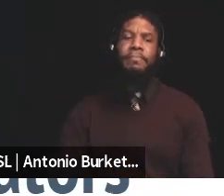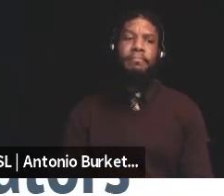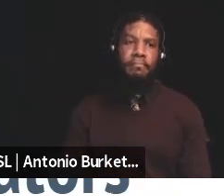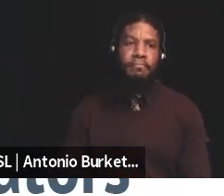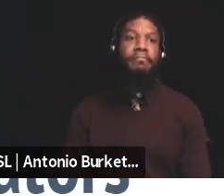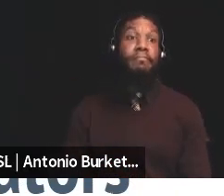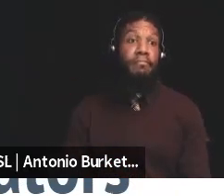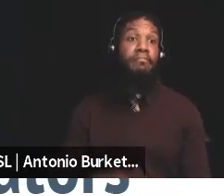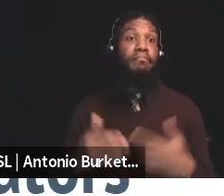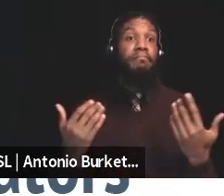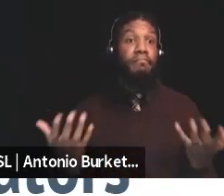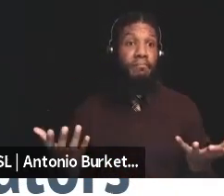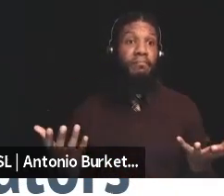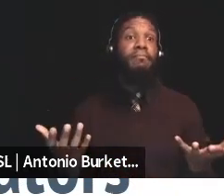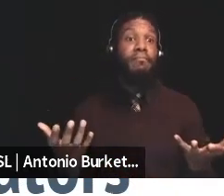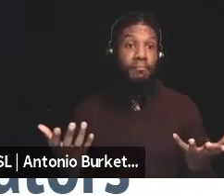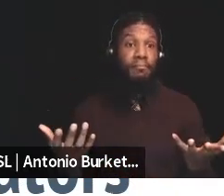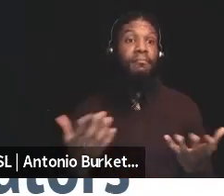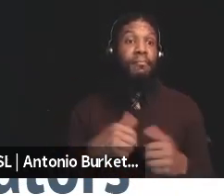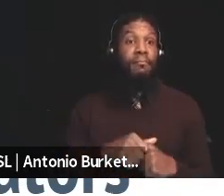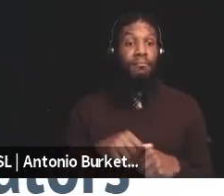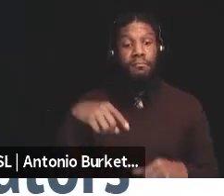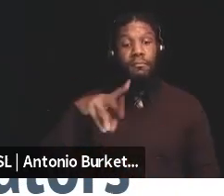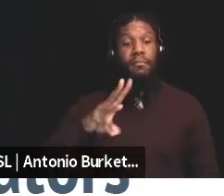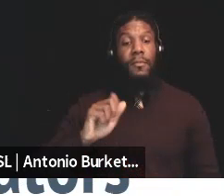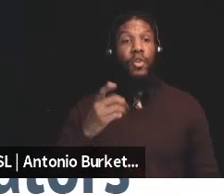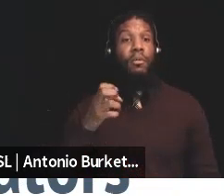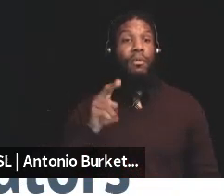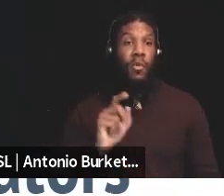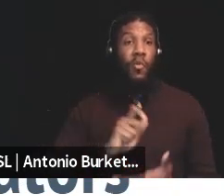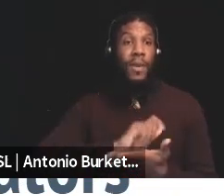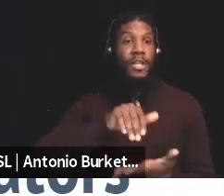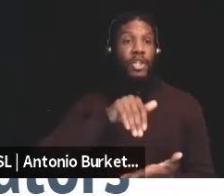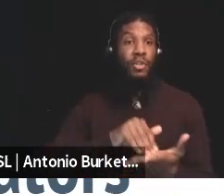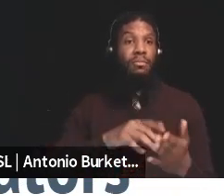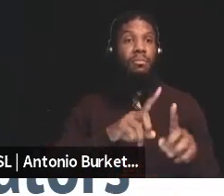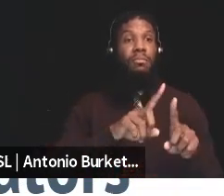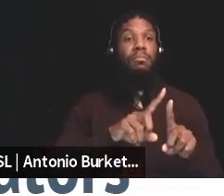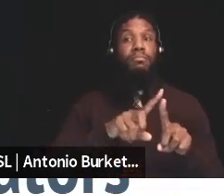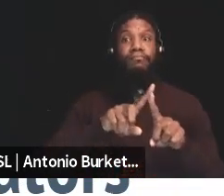So for the Walden Writing Center, interdependence between instructors and administrators is really